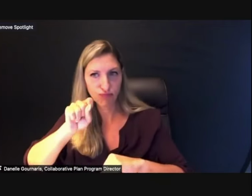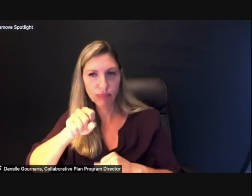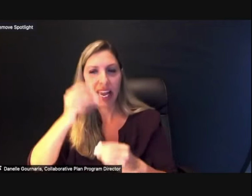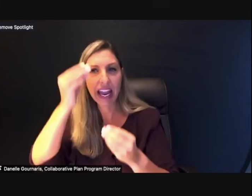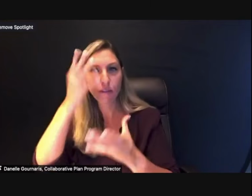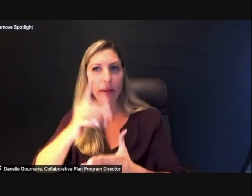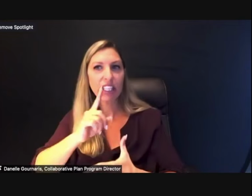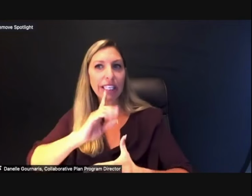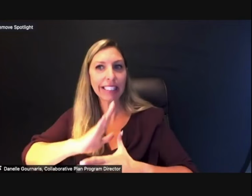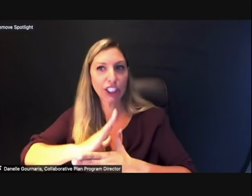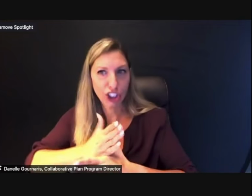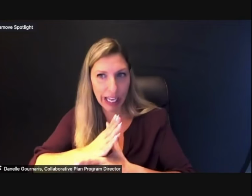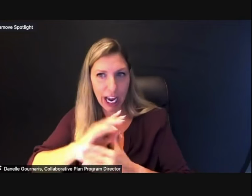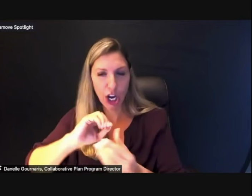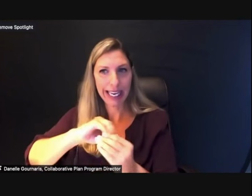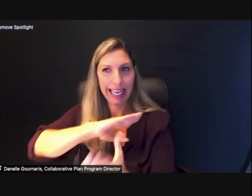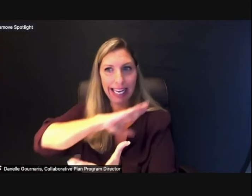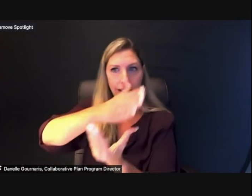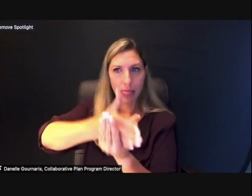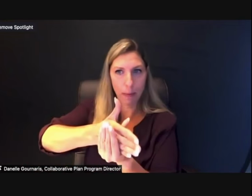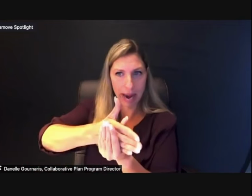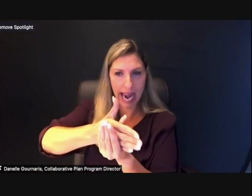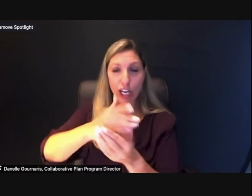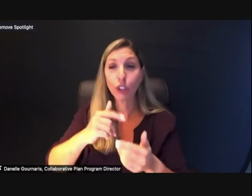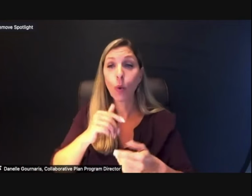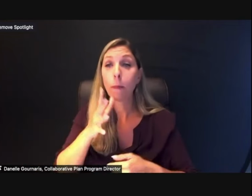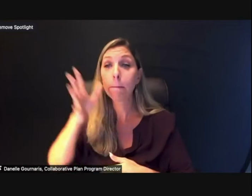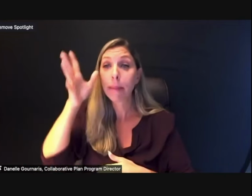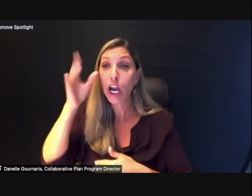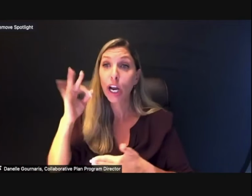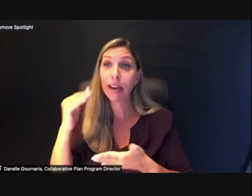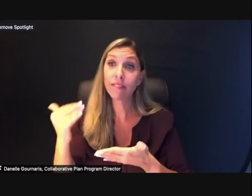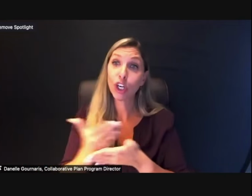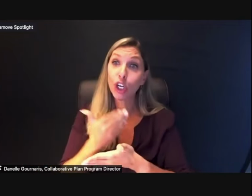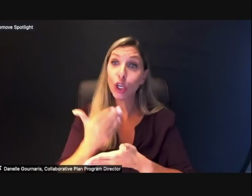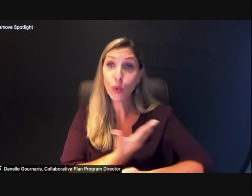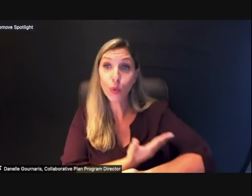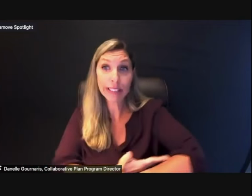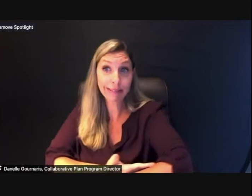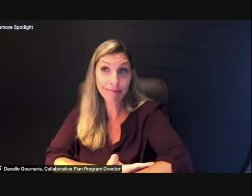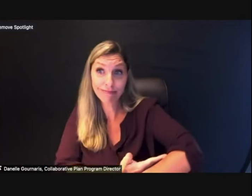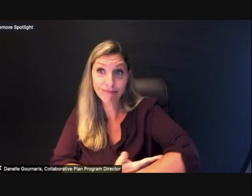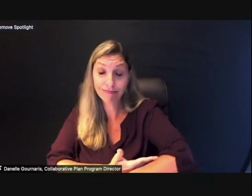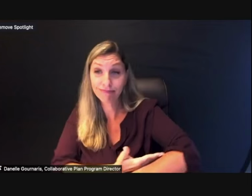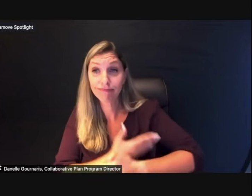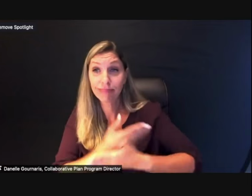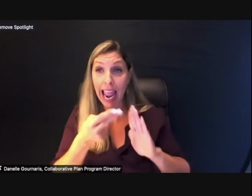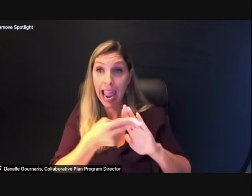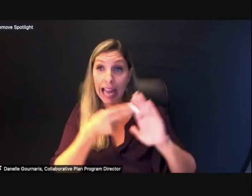the information can be included. Parents of babies who are newly